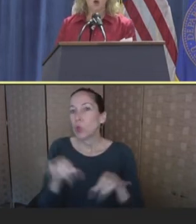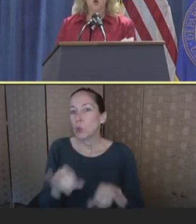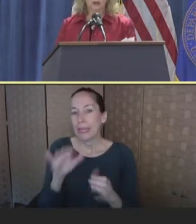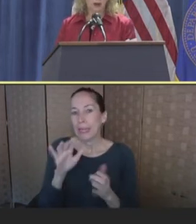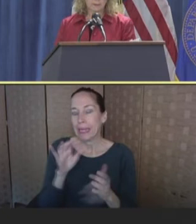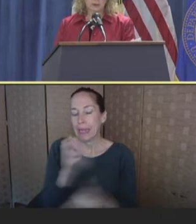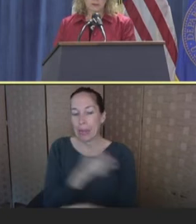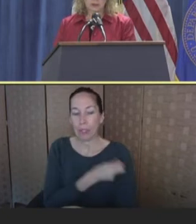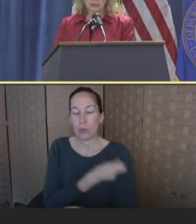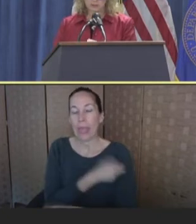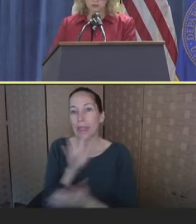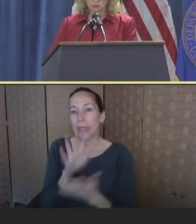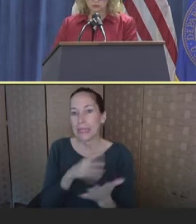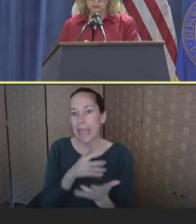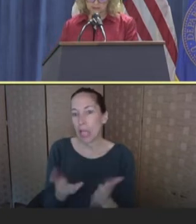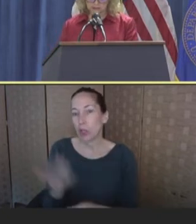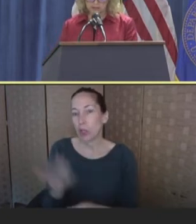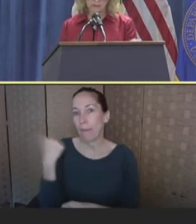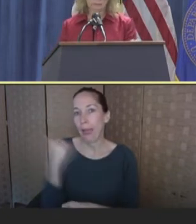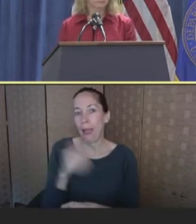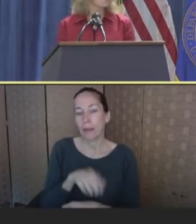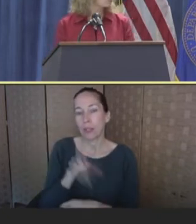Only IPV has been used since then.